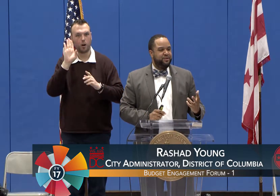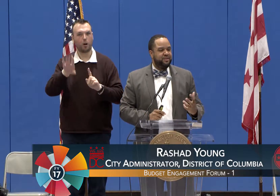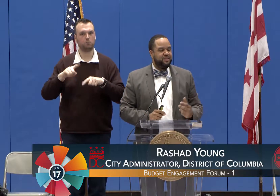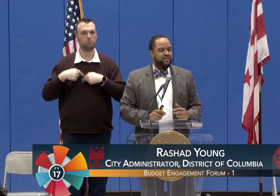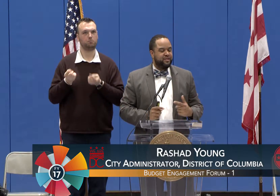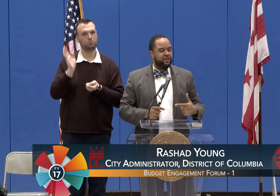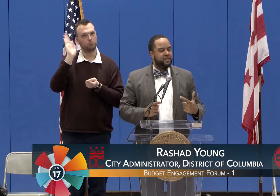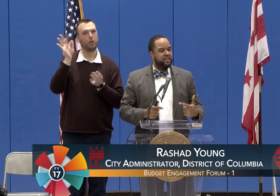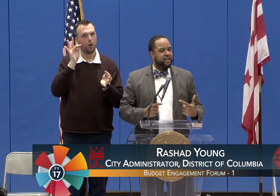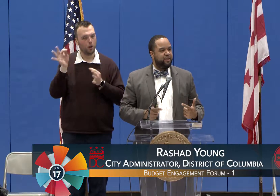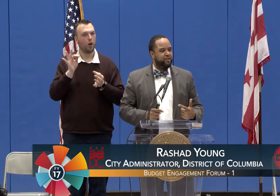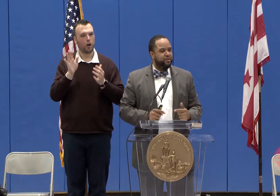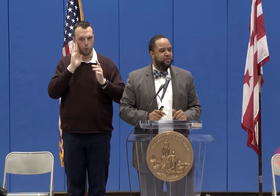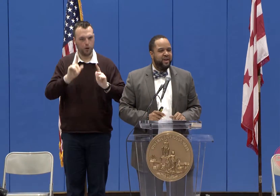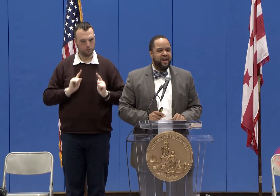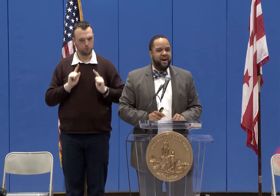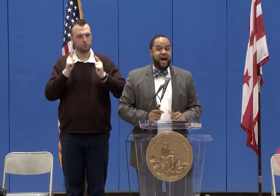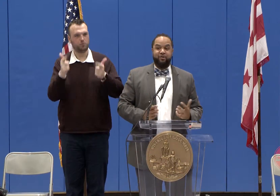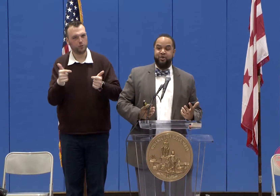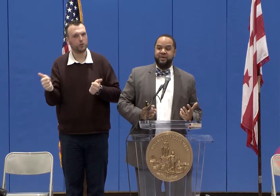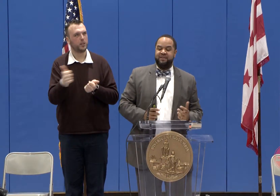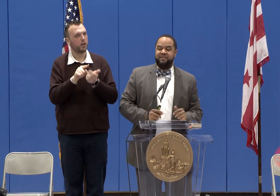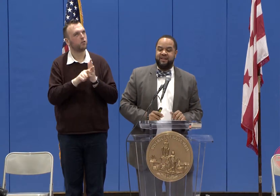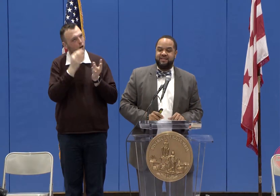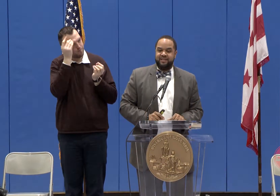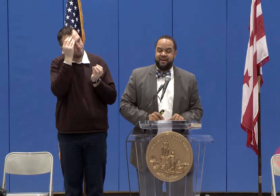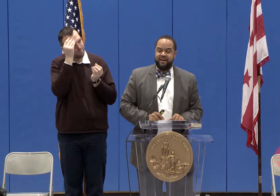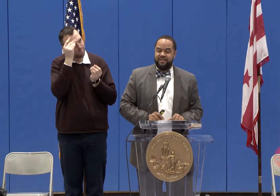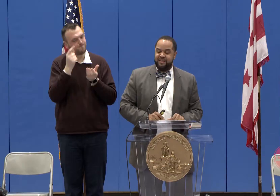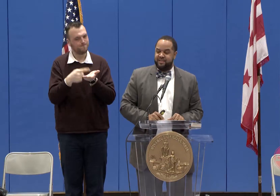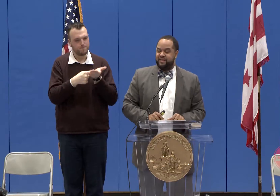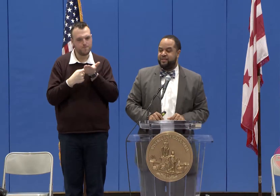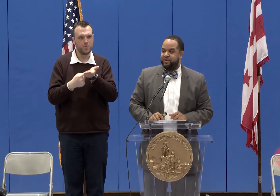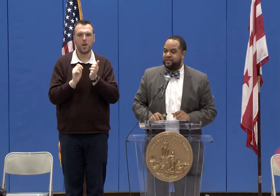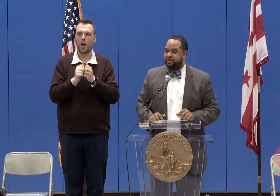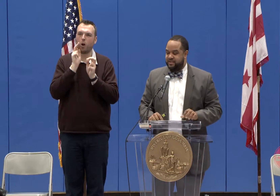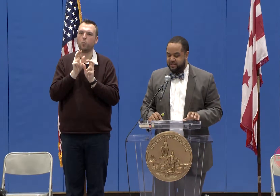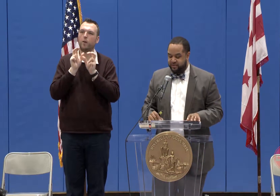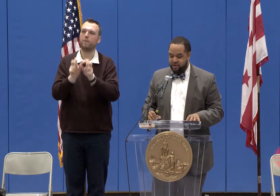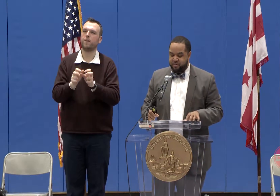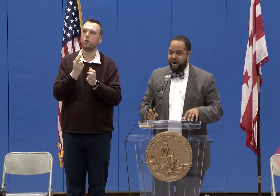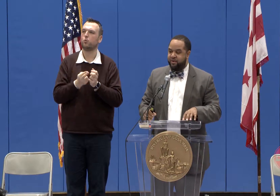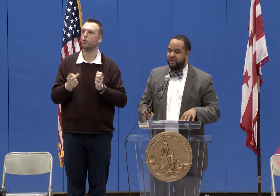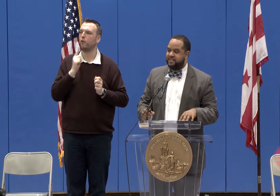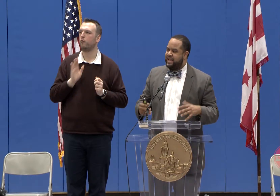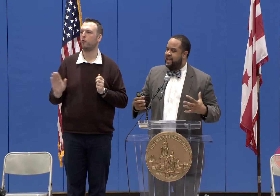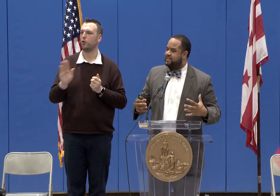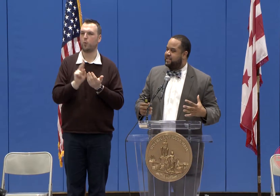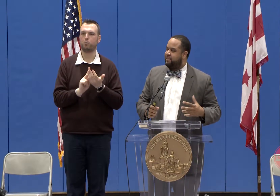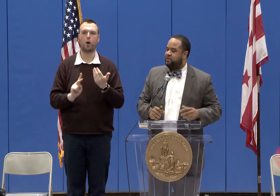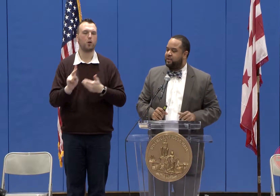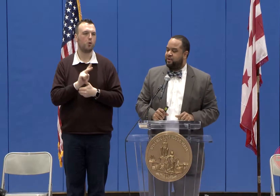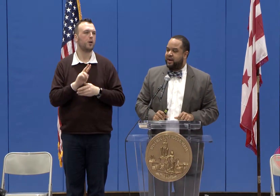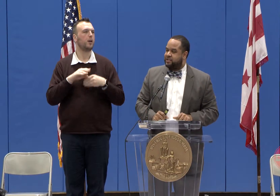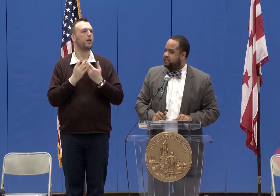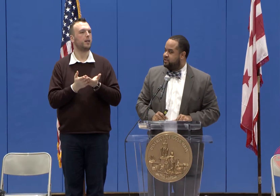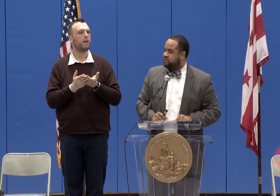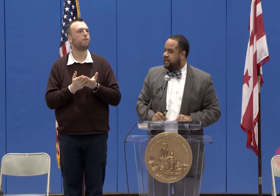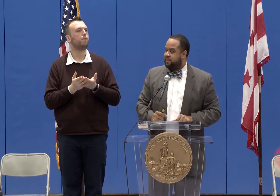YOU TO START TO THINK THROUGH HOW YOU WOULD INVEST THESE RESOURCES AND TO GIVE YOU THE DIRECTION AND TO DO THAT I'M